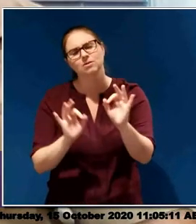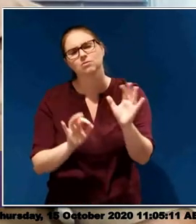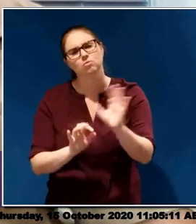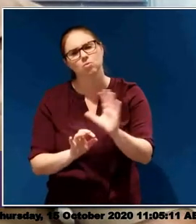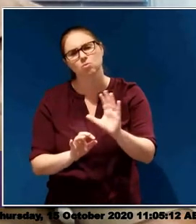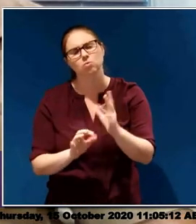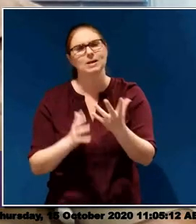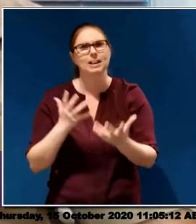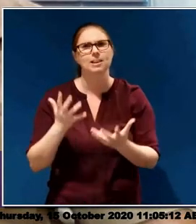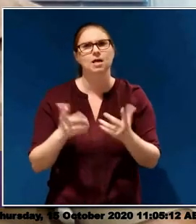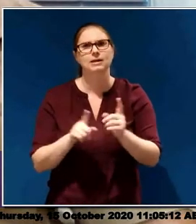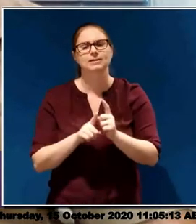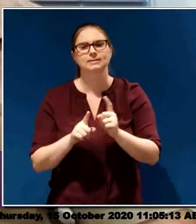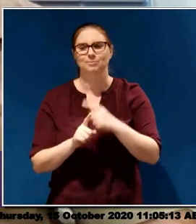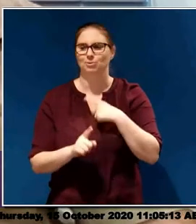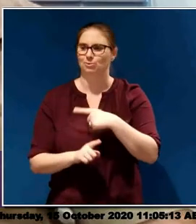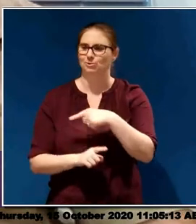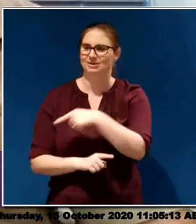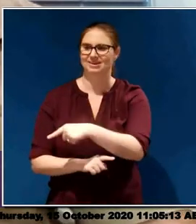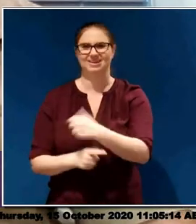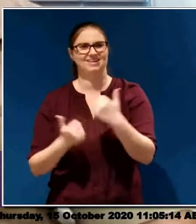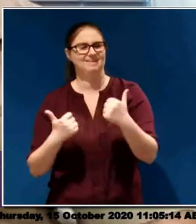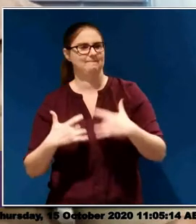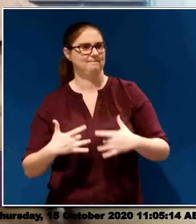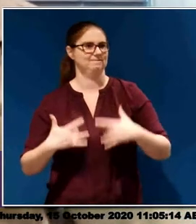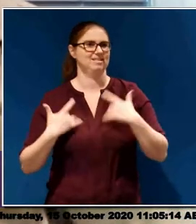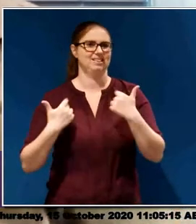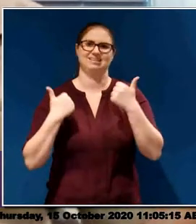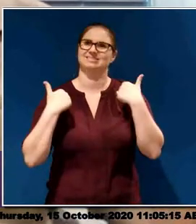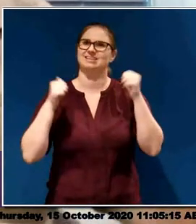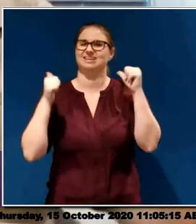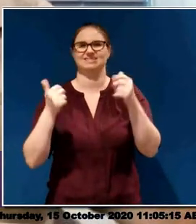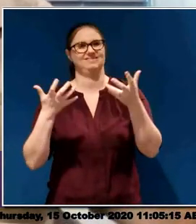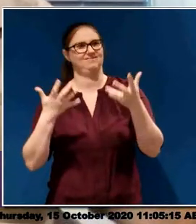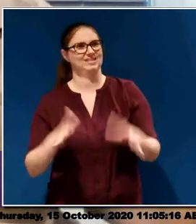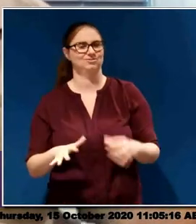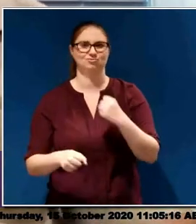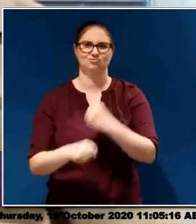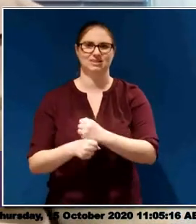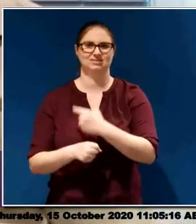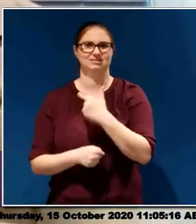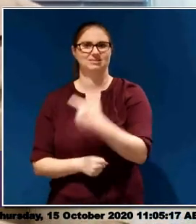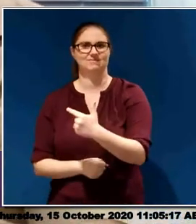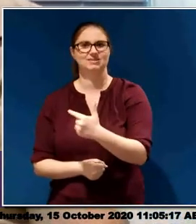and the success on leaving Grade 7. He didn't - academically, that was the best year.